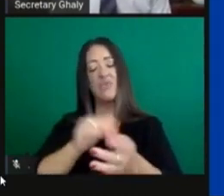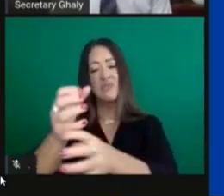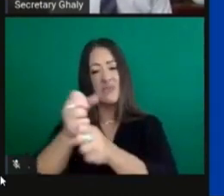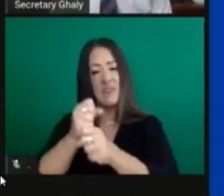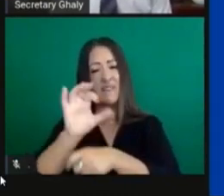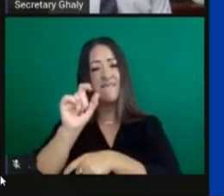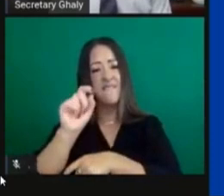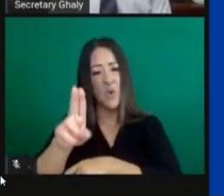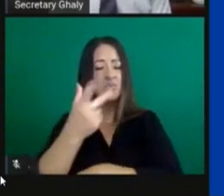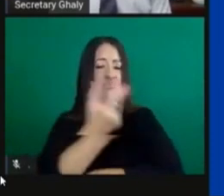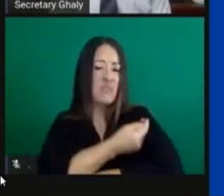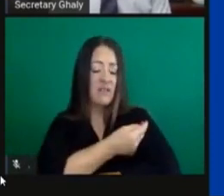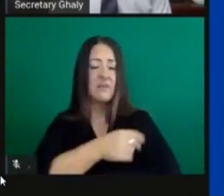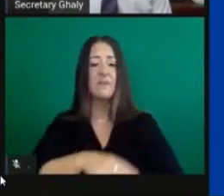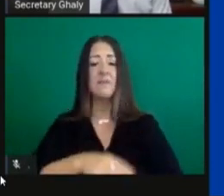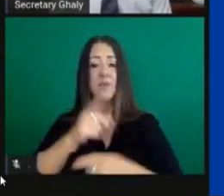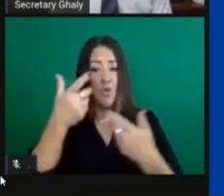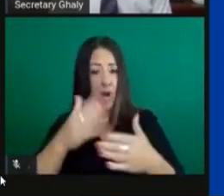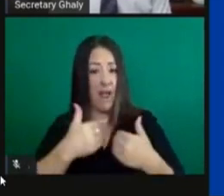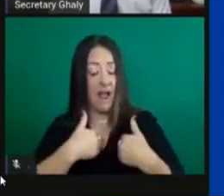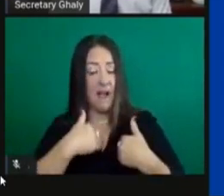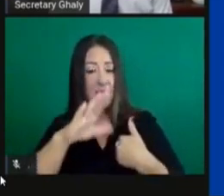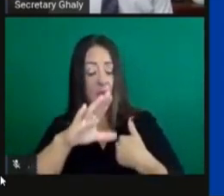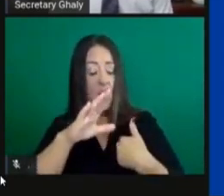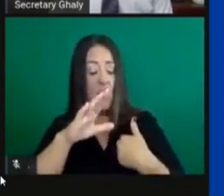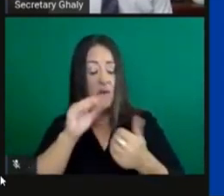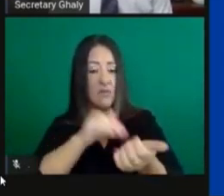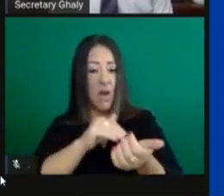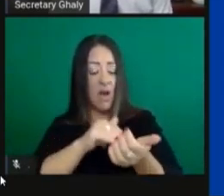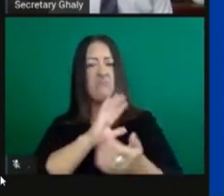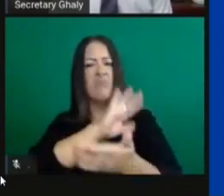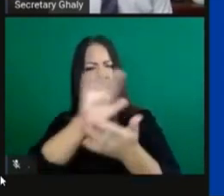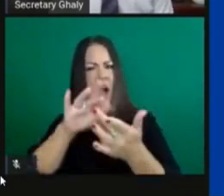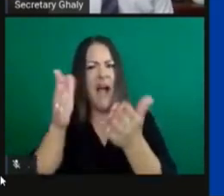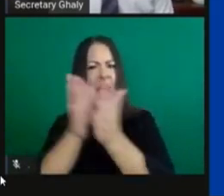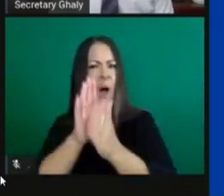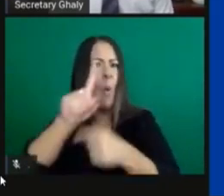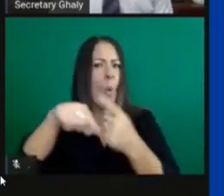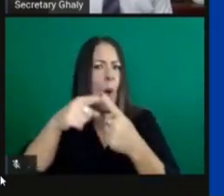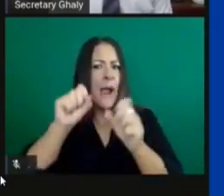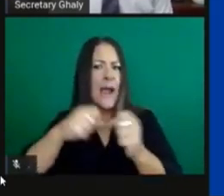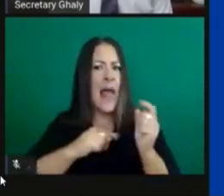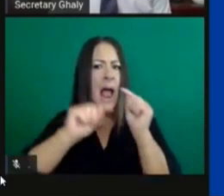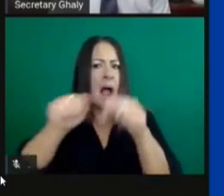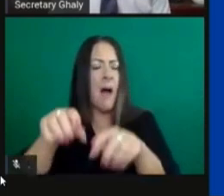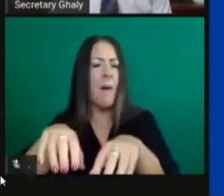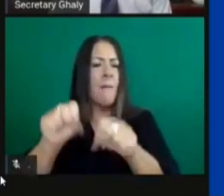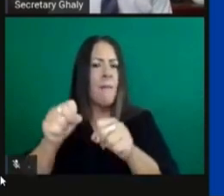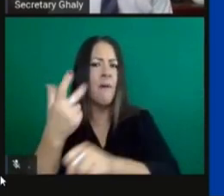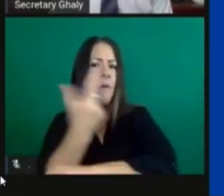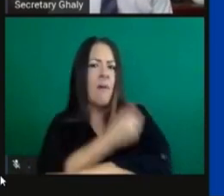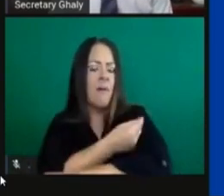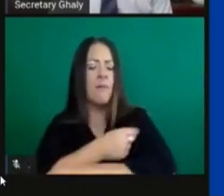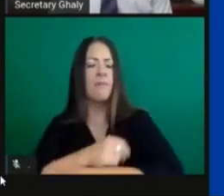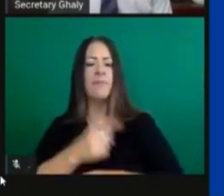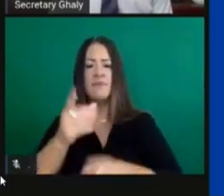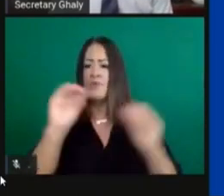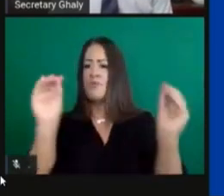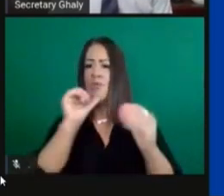I RECEIVED MINE JUST YESTERDAY. I HOPE THAT MANY OF YOU WILL REACH OUT TO YOUR PROVIDER IF YOU HAVE ONE. IDENTIFY WHEN YOU CAN GET THAT